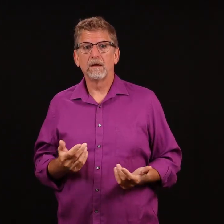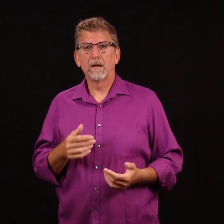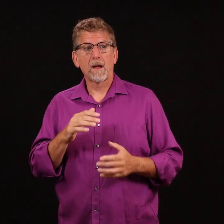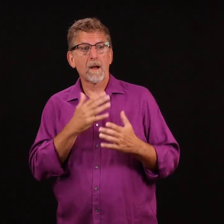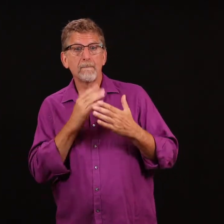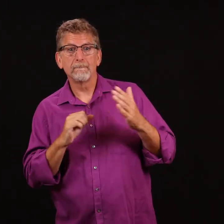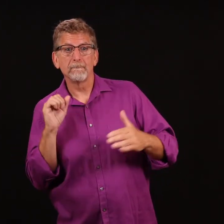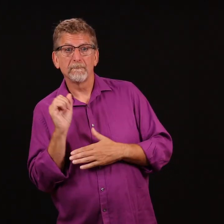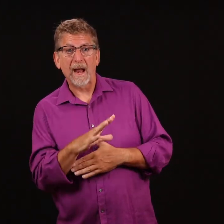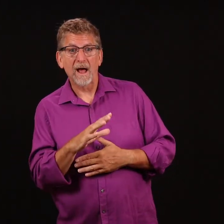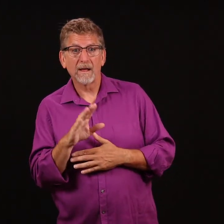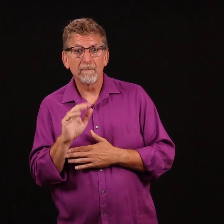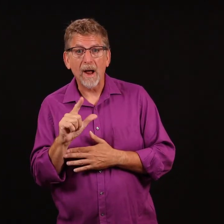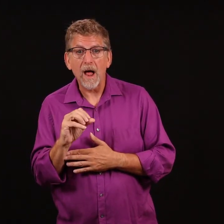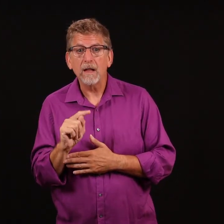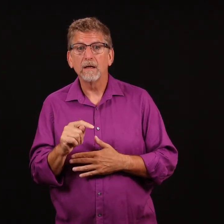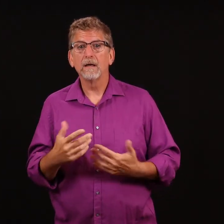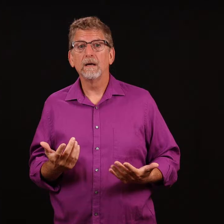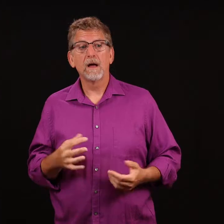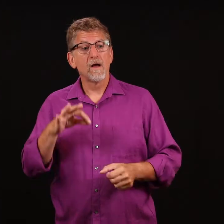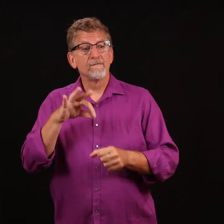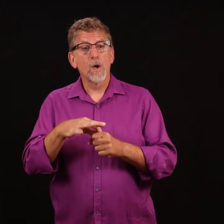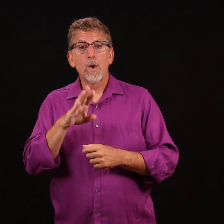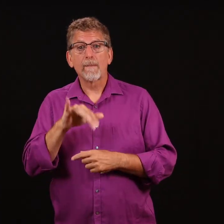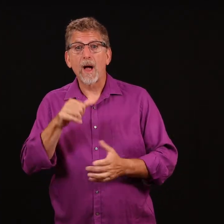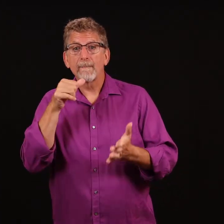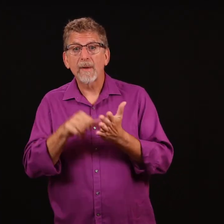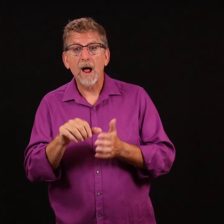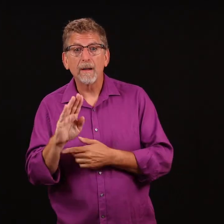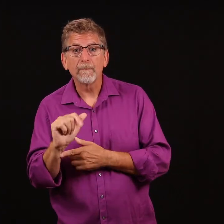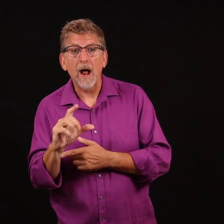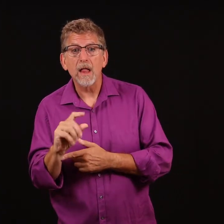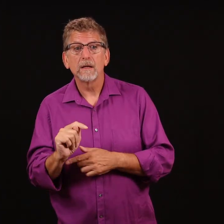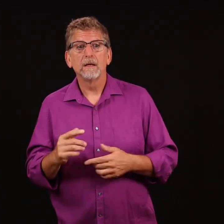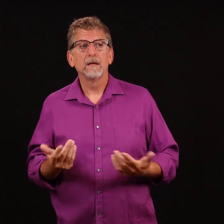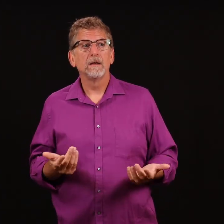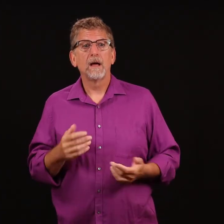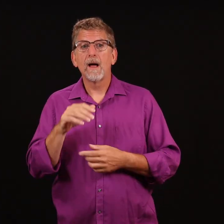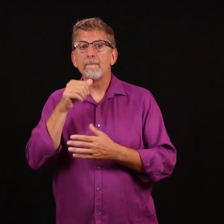send-mail ballot, vote-by-mail ballot,